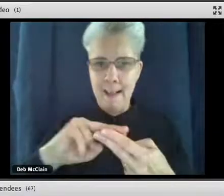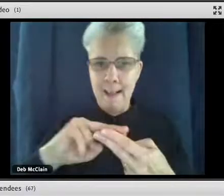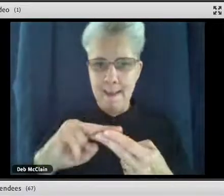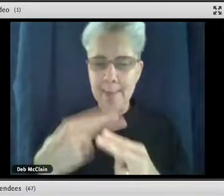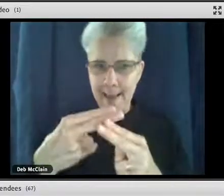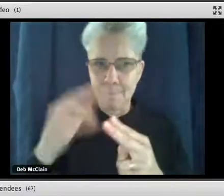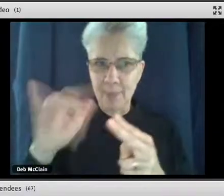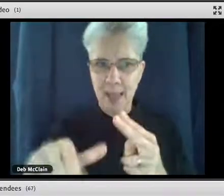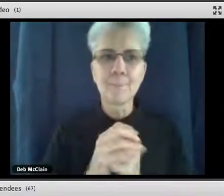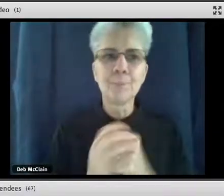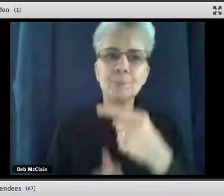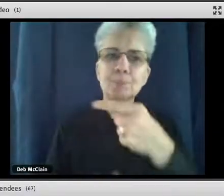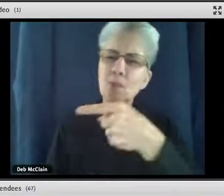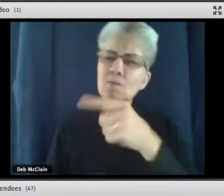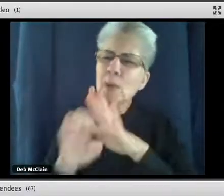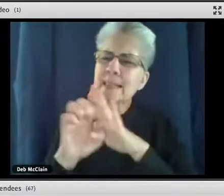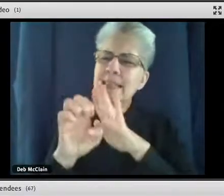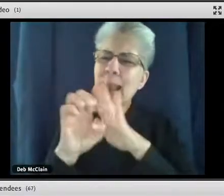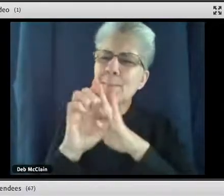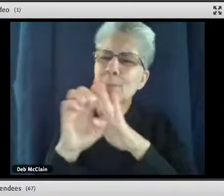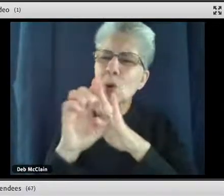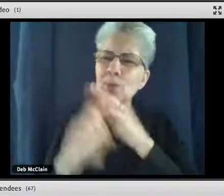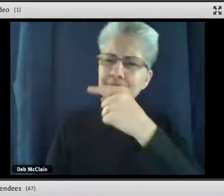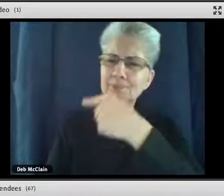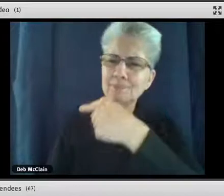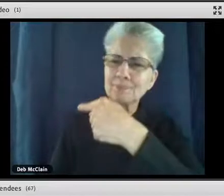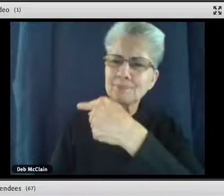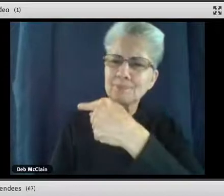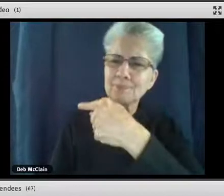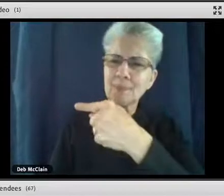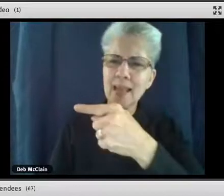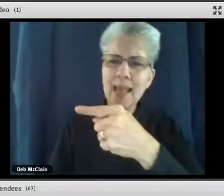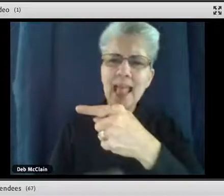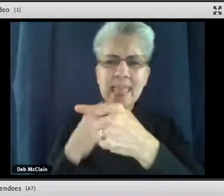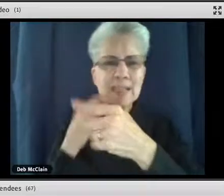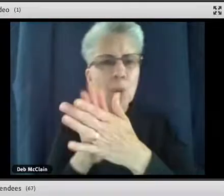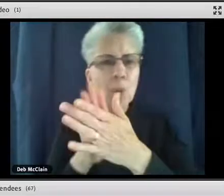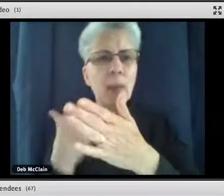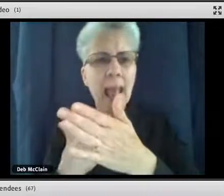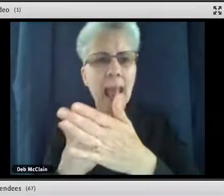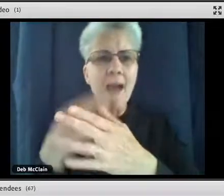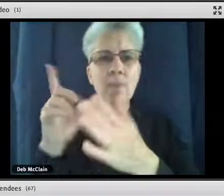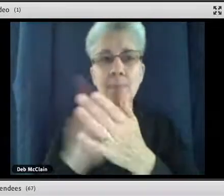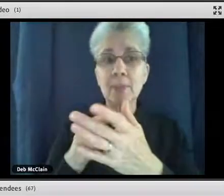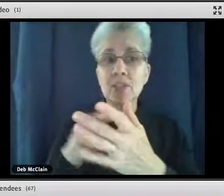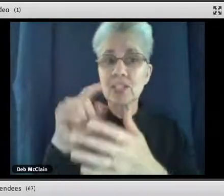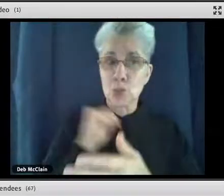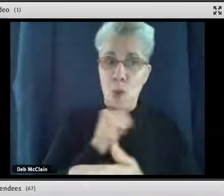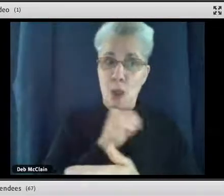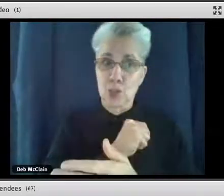find the province name. Okay? So just as an example, let's just say that this book